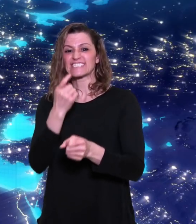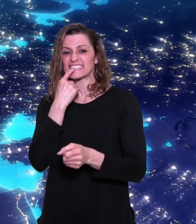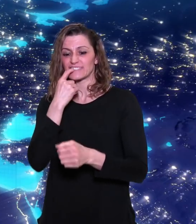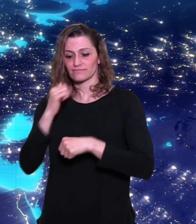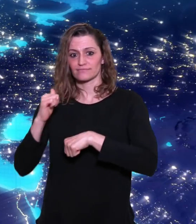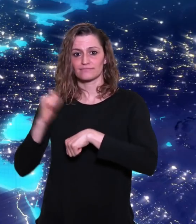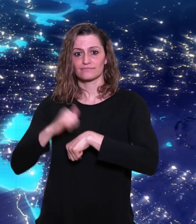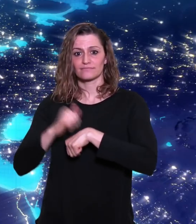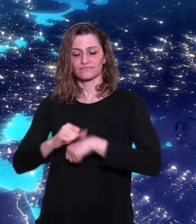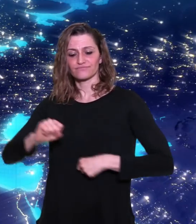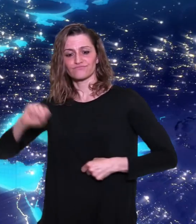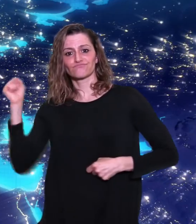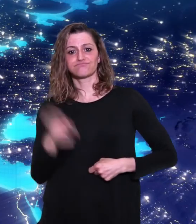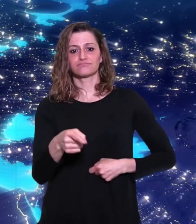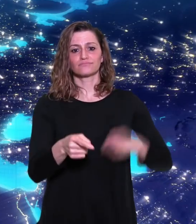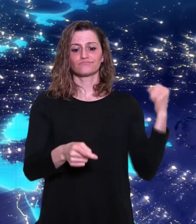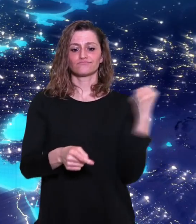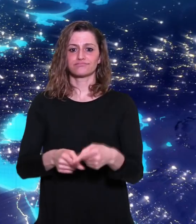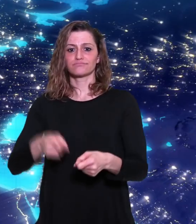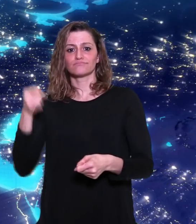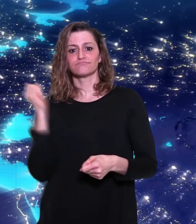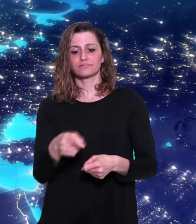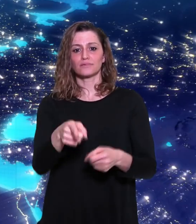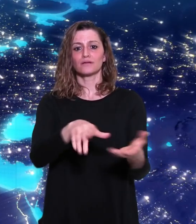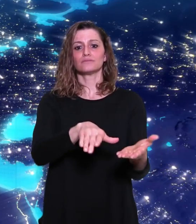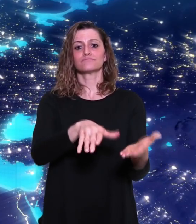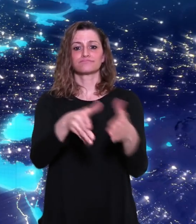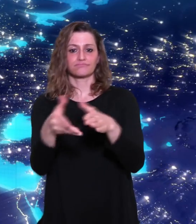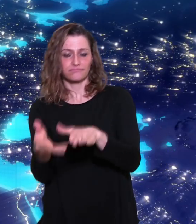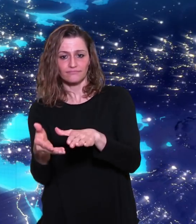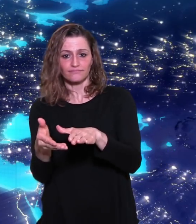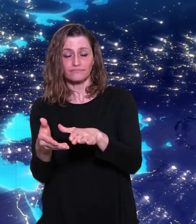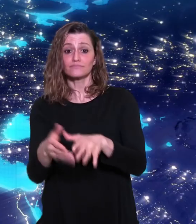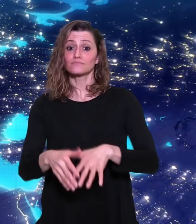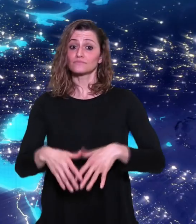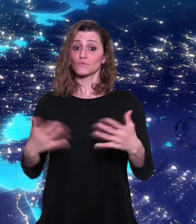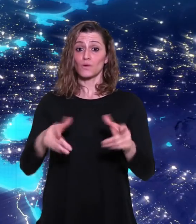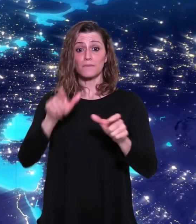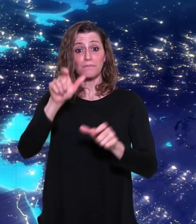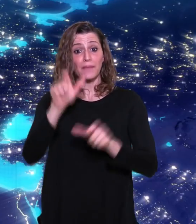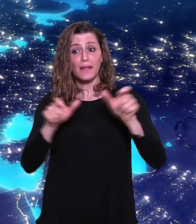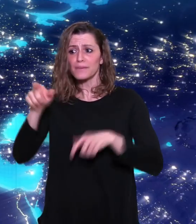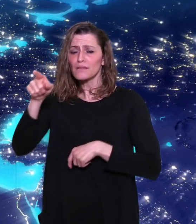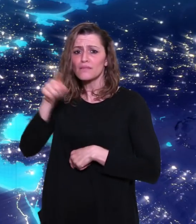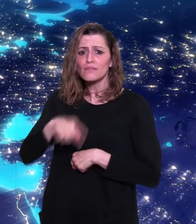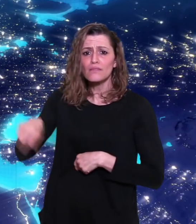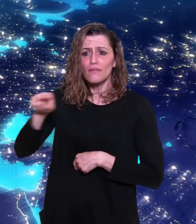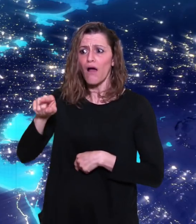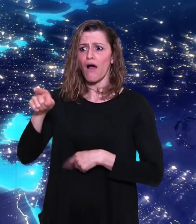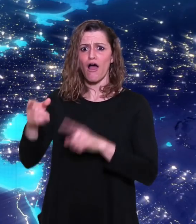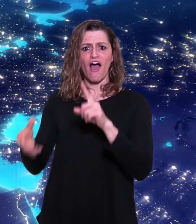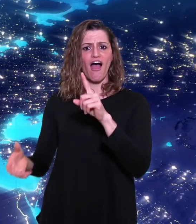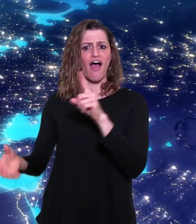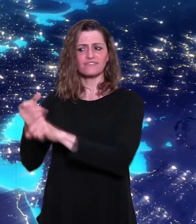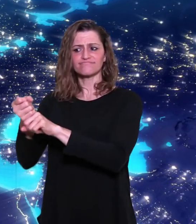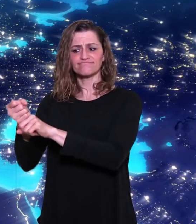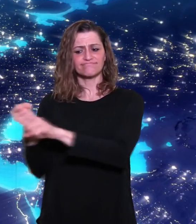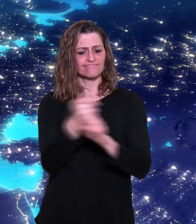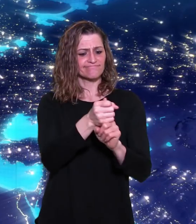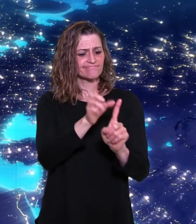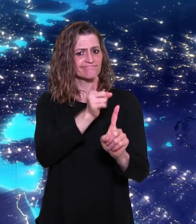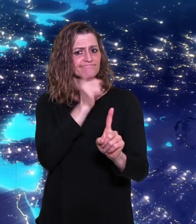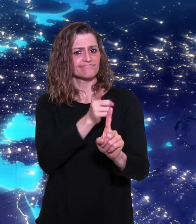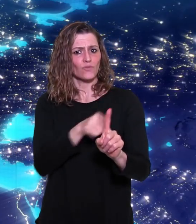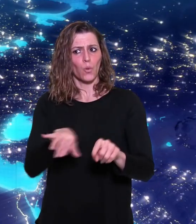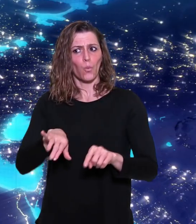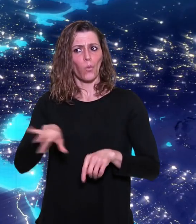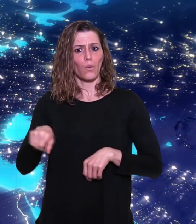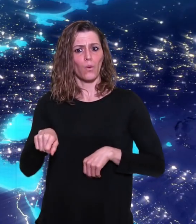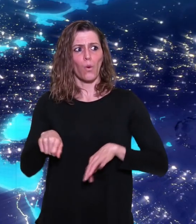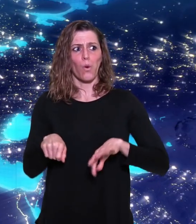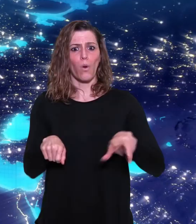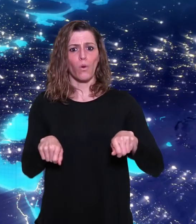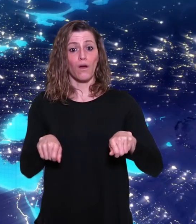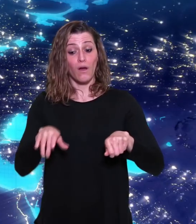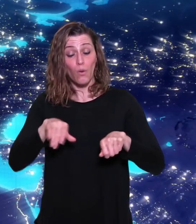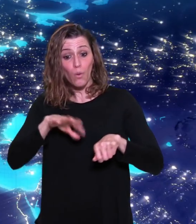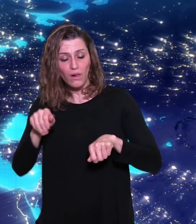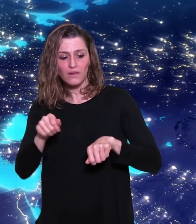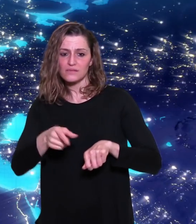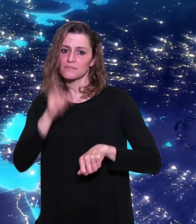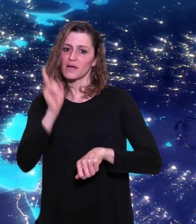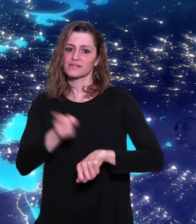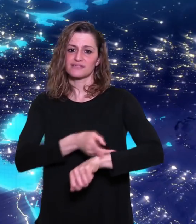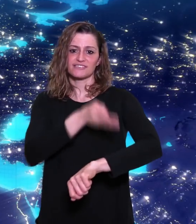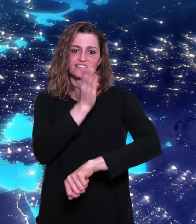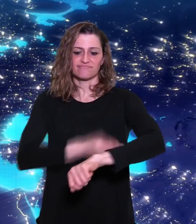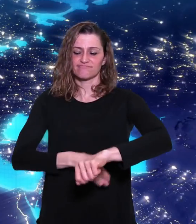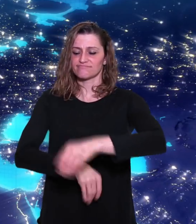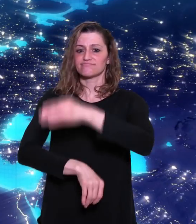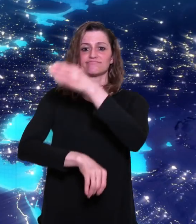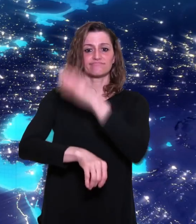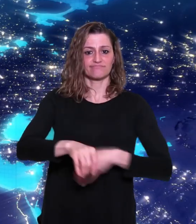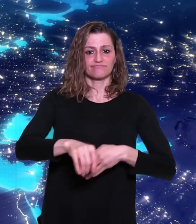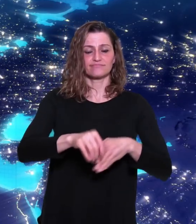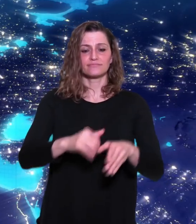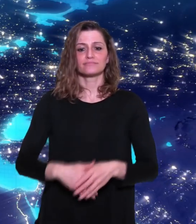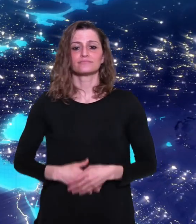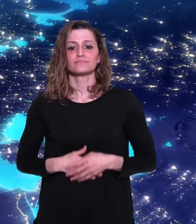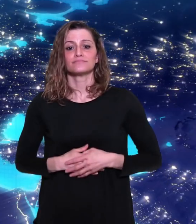things will have their limbs amputated. People in Brunei are